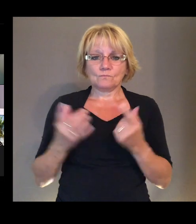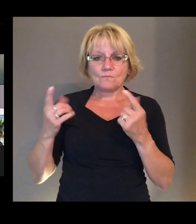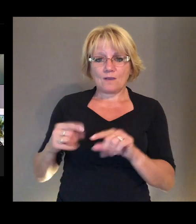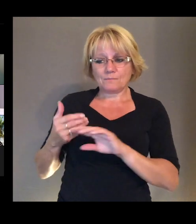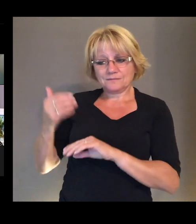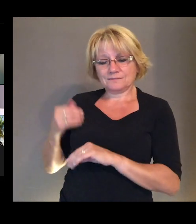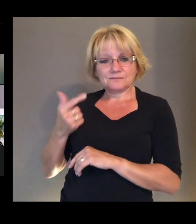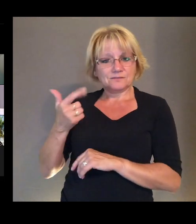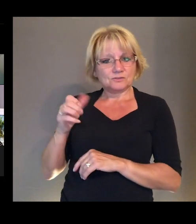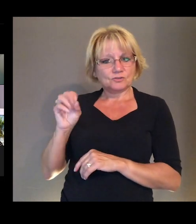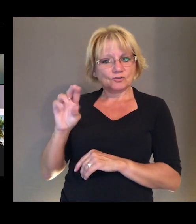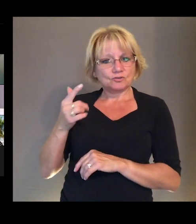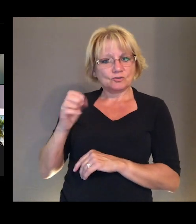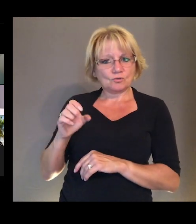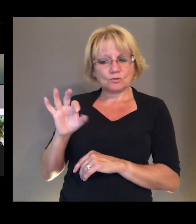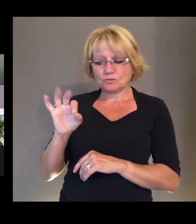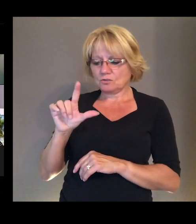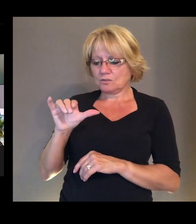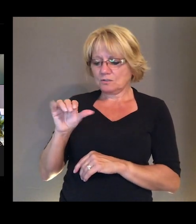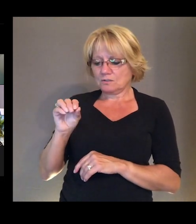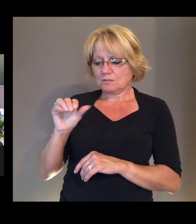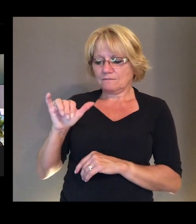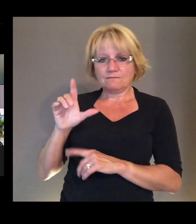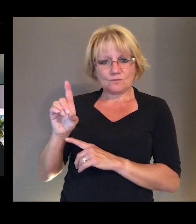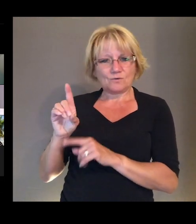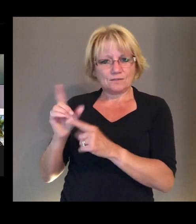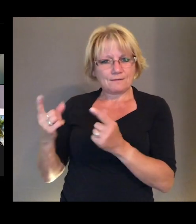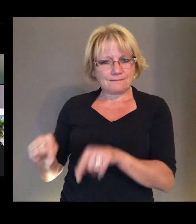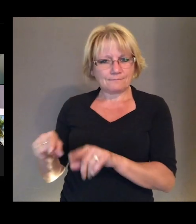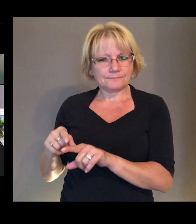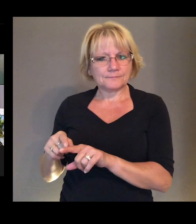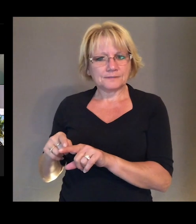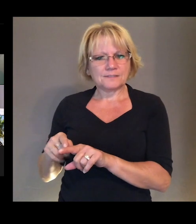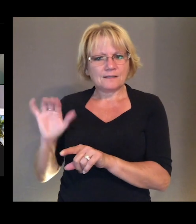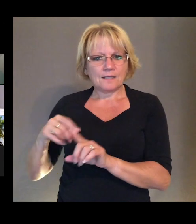We started doing this immediately after the George Floyd incident. So our first